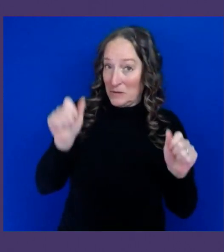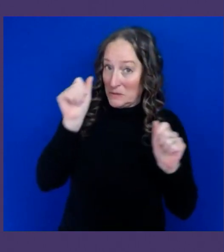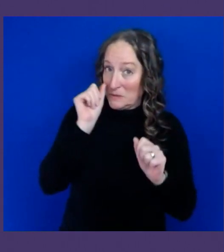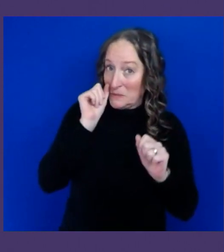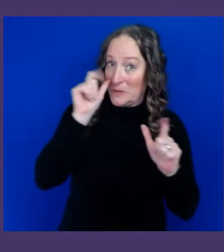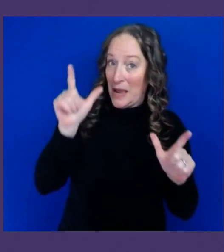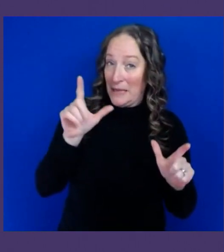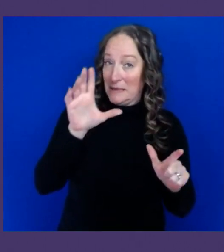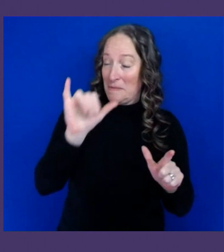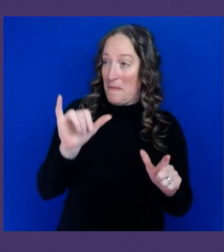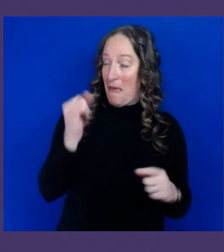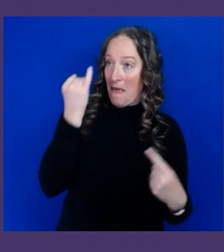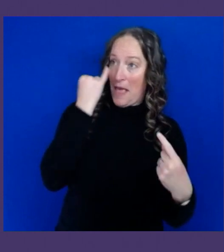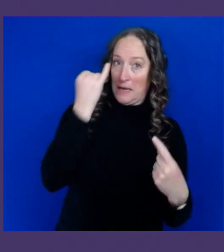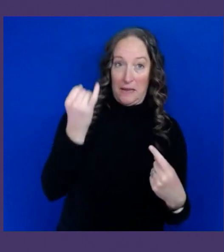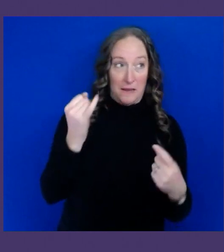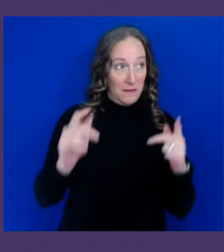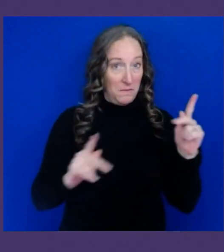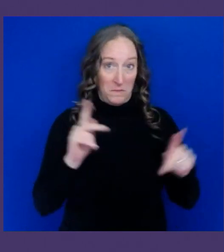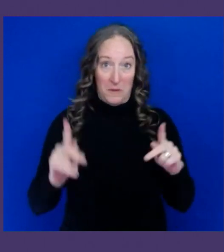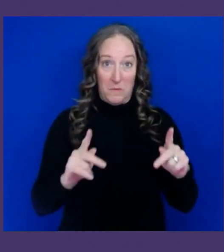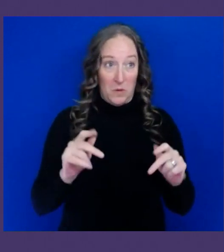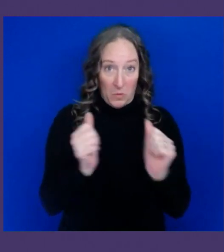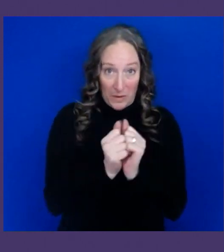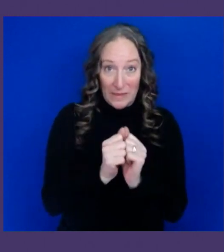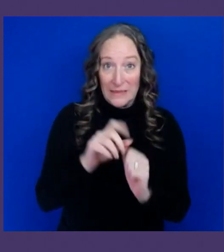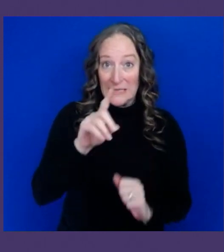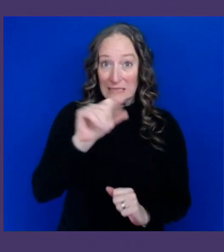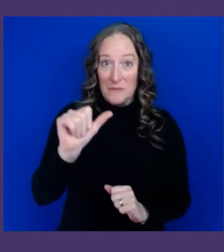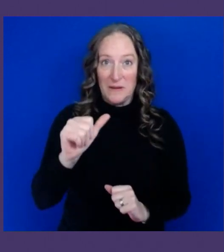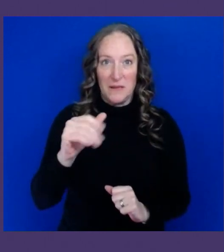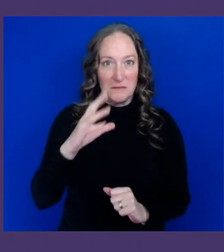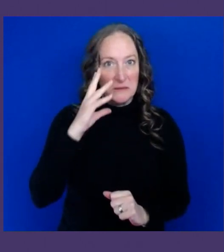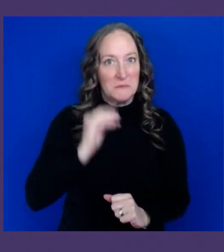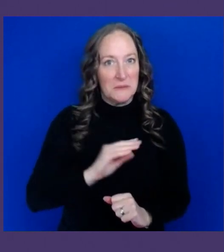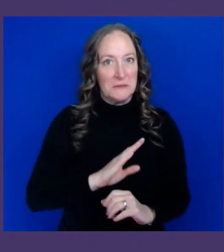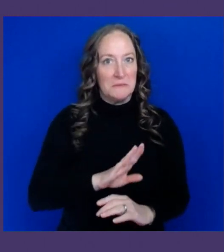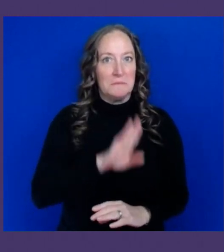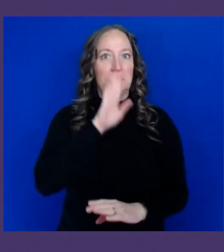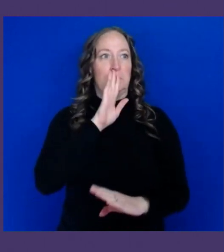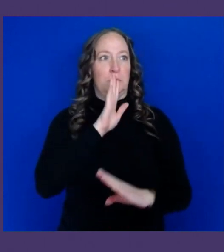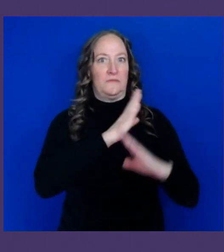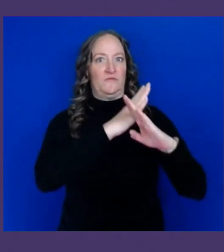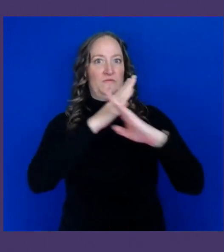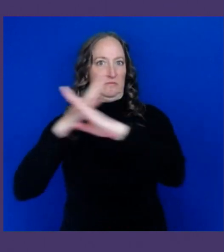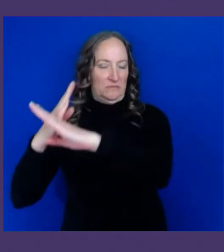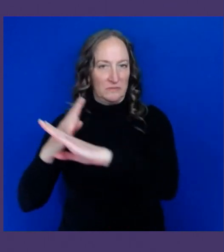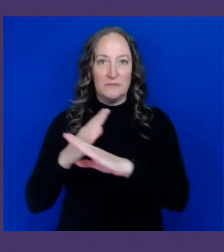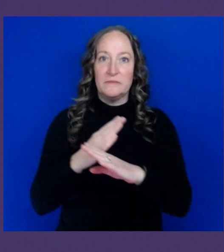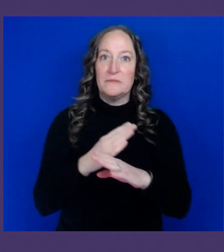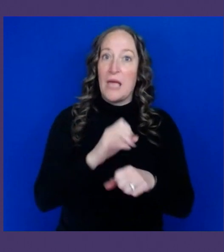with disabilities face barriers in many areas of life, whether that be employment, education, transportation, or health care.